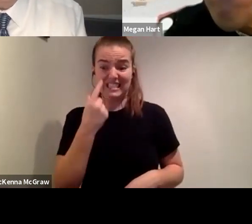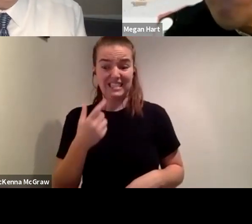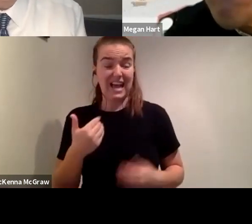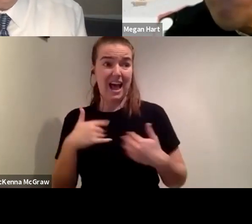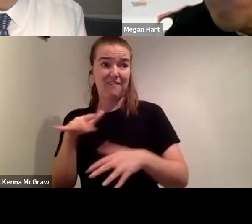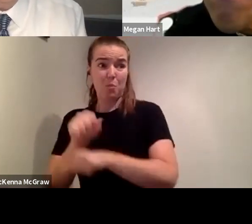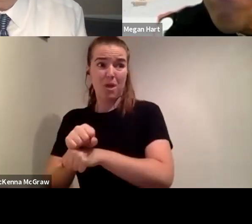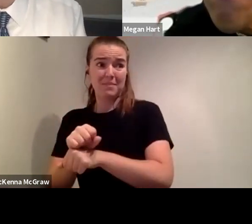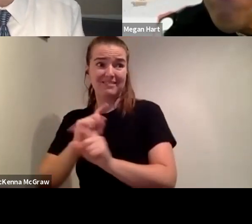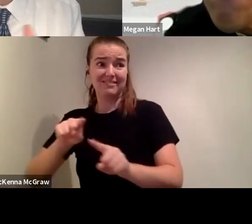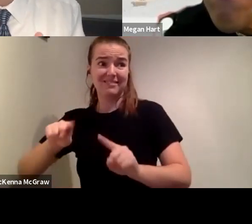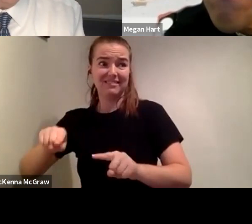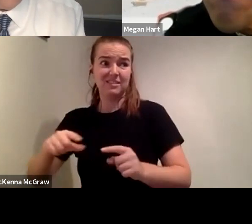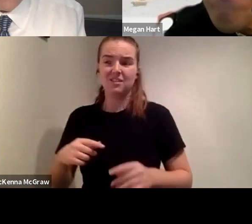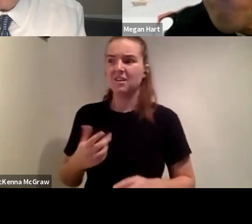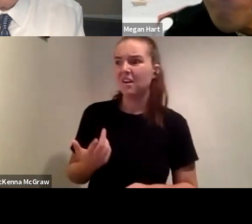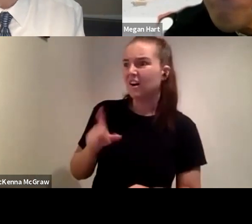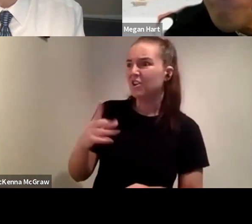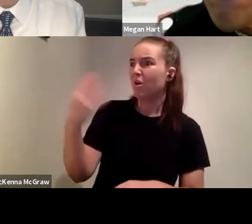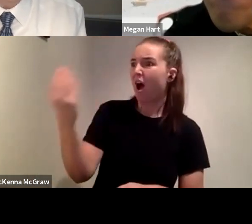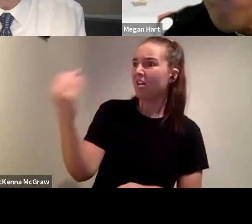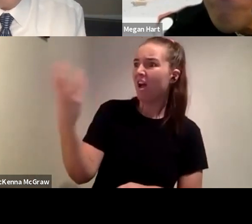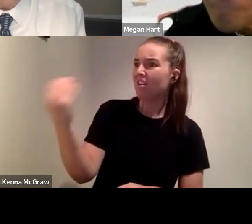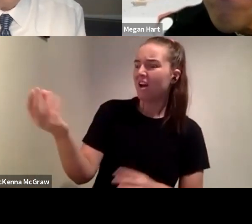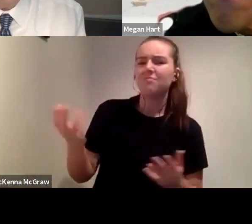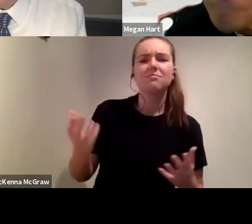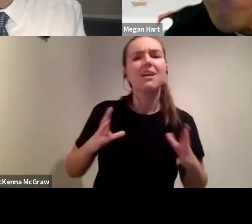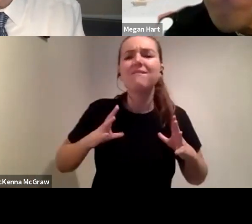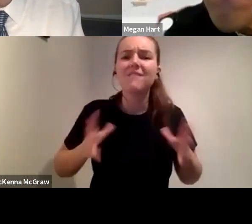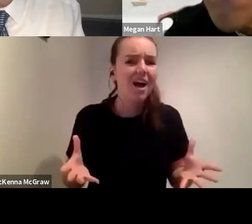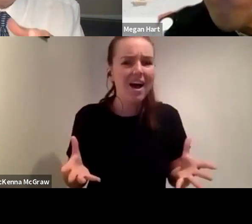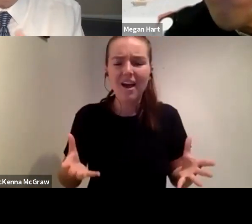I think this talent pool will sometimes get into a job and have appointments they need to go to.